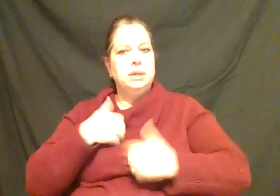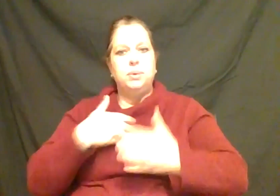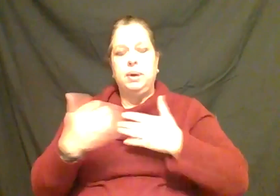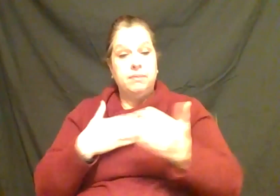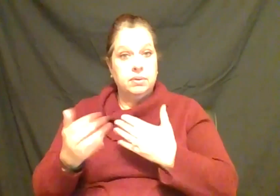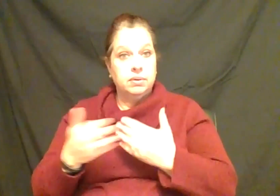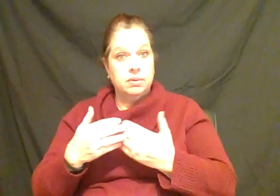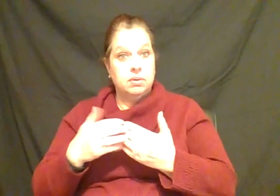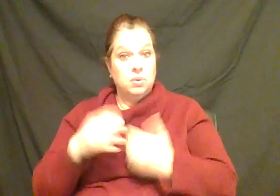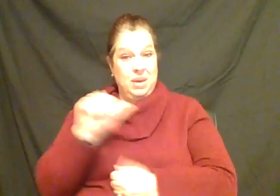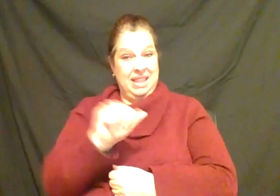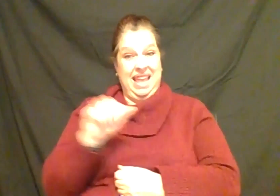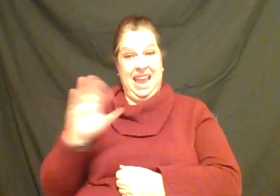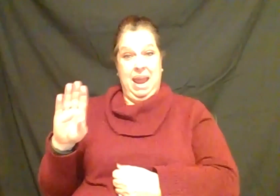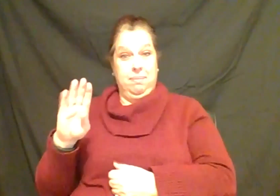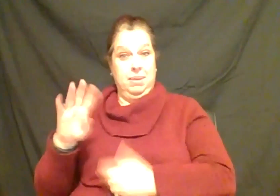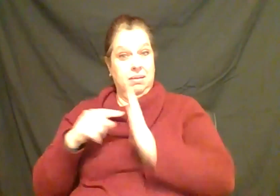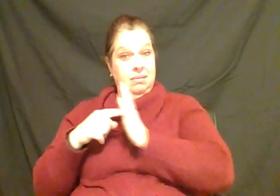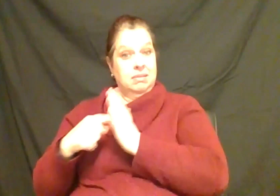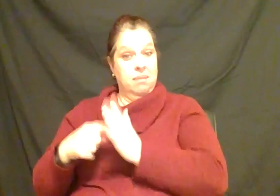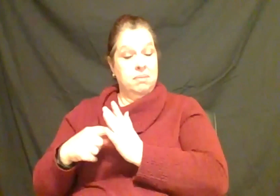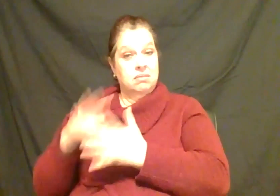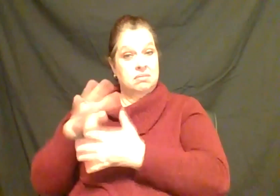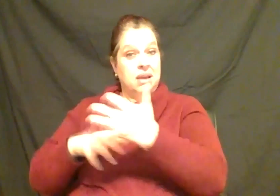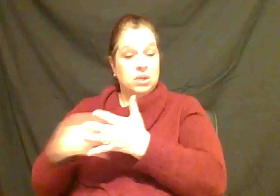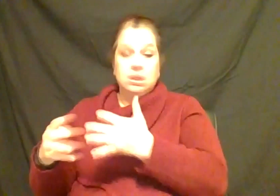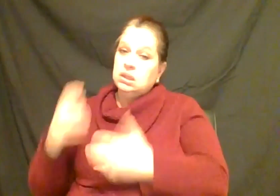ab model is very difficult and challenging for them to do under the current schedule